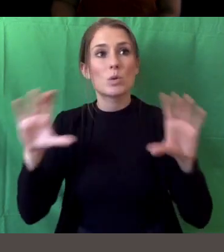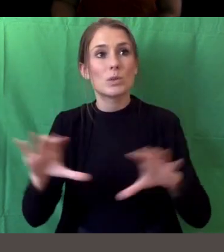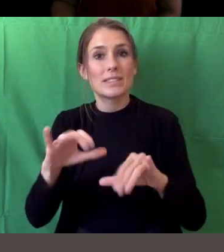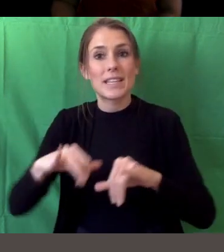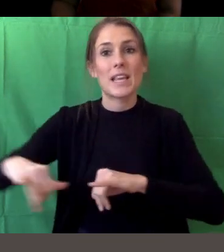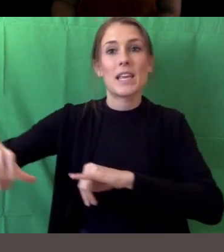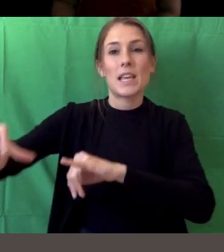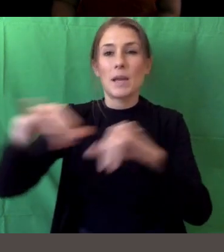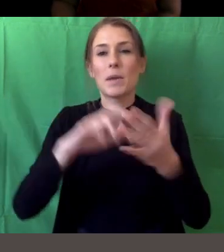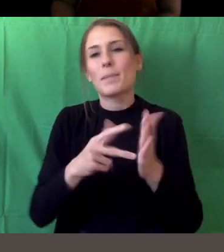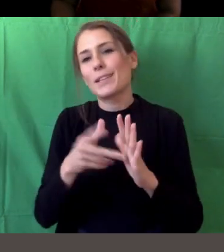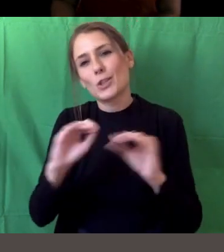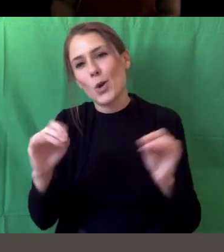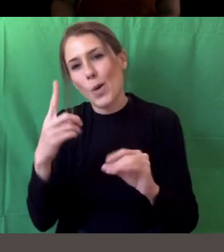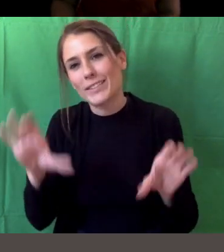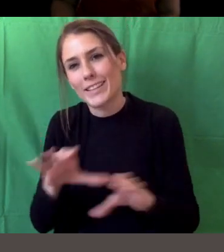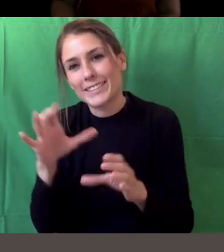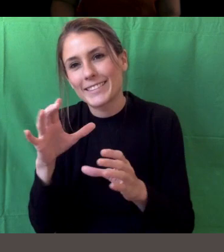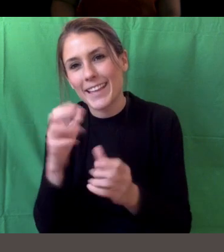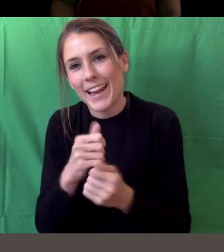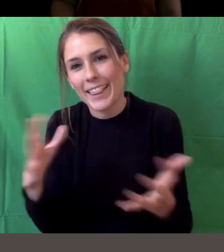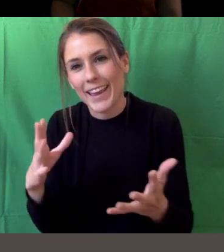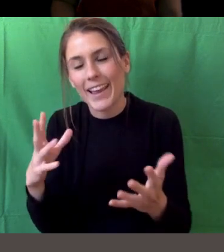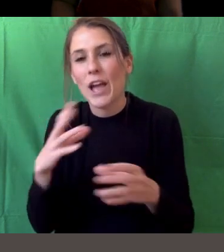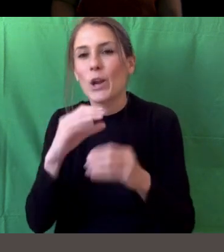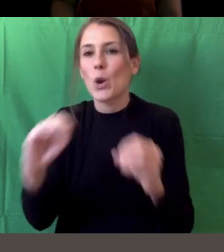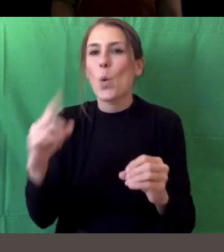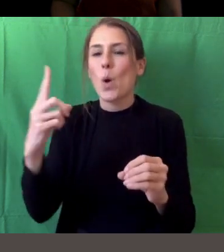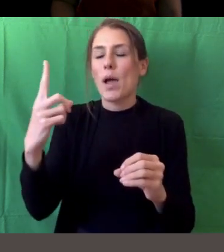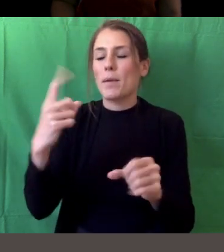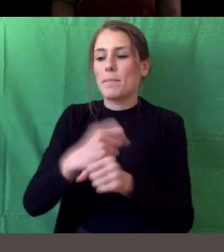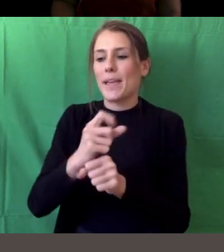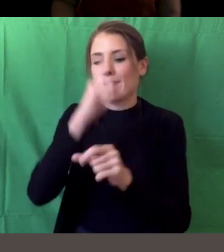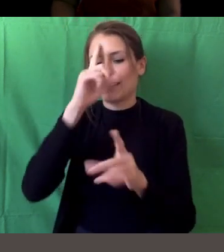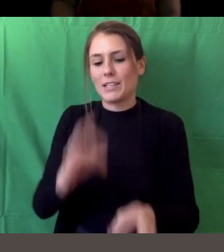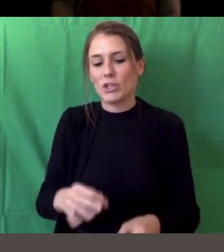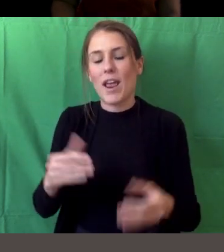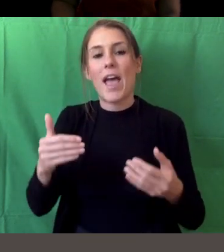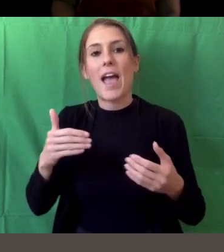does the same thing, it ends up being nobody's doing it and nobody's making decisions.